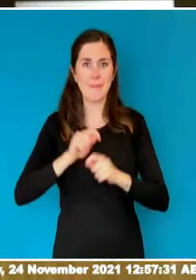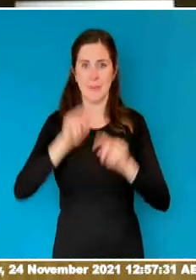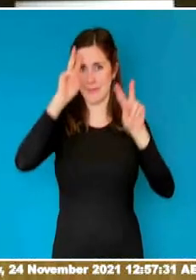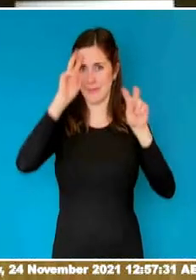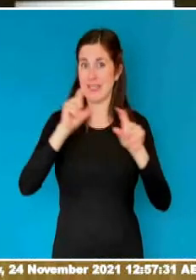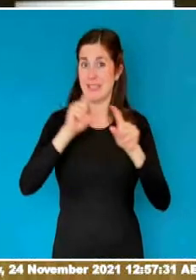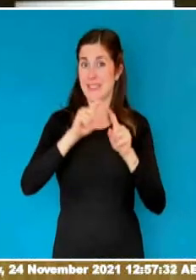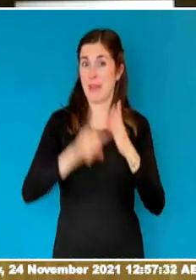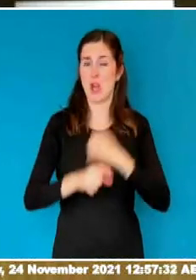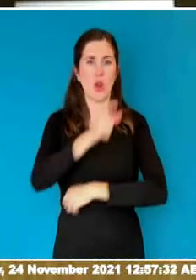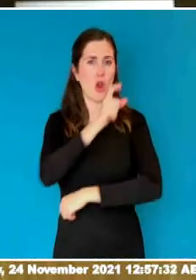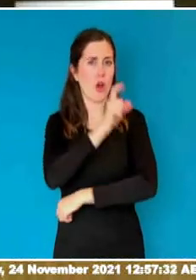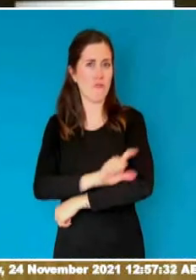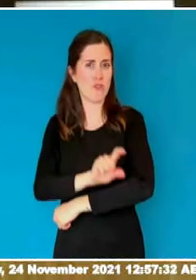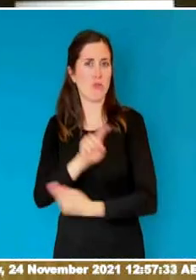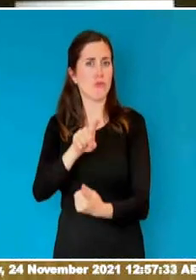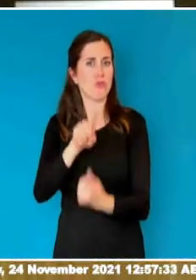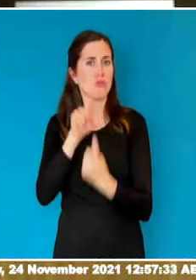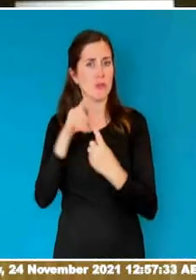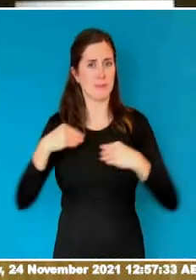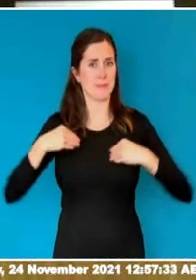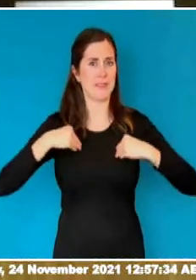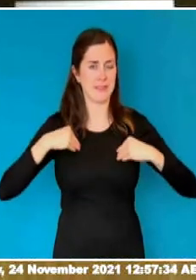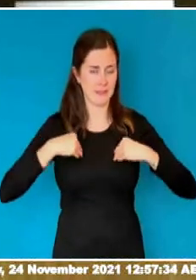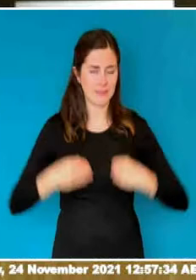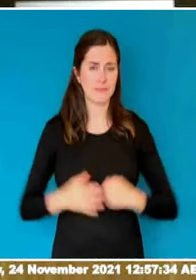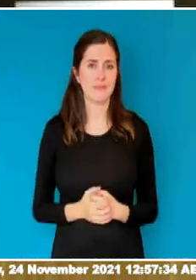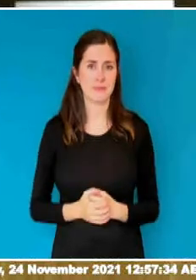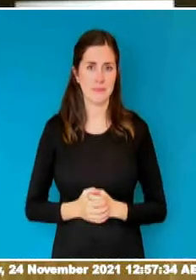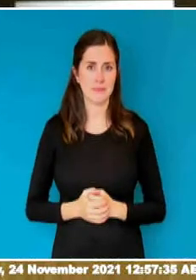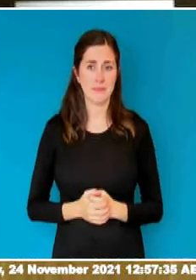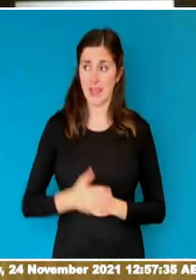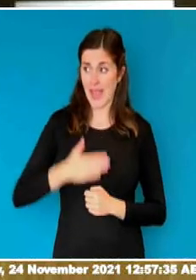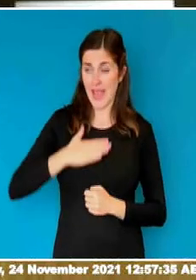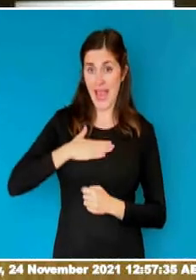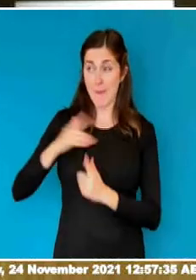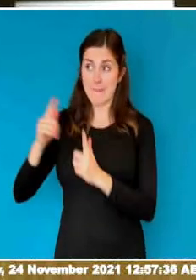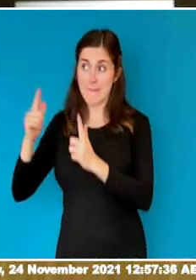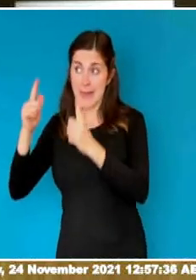we've been conducting across all of our recruitment team members and delegates.